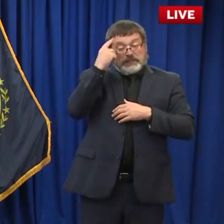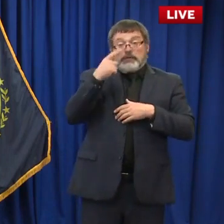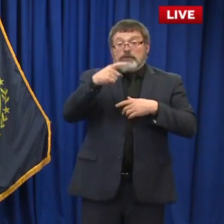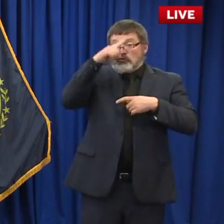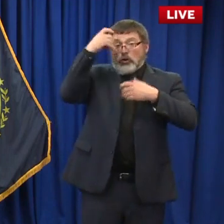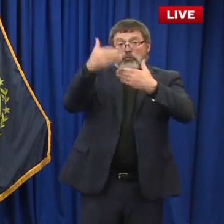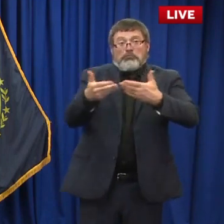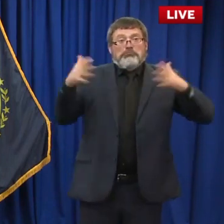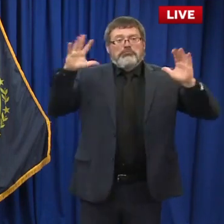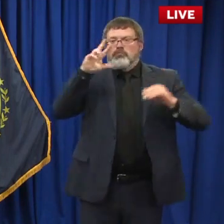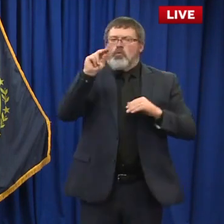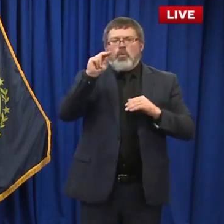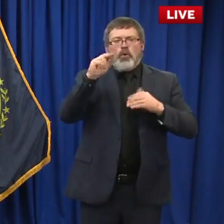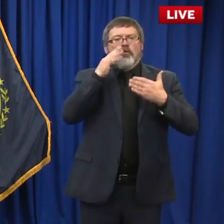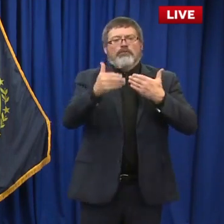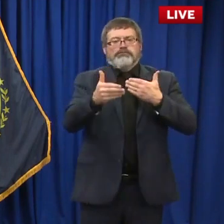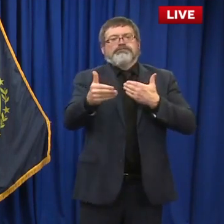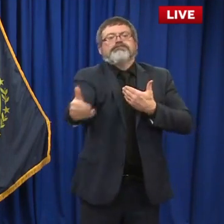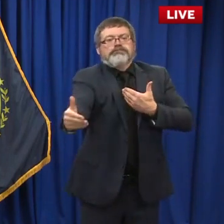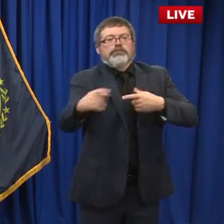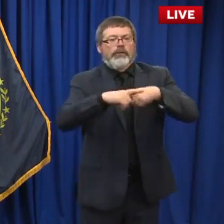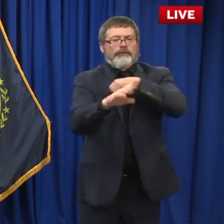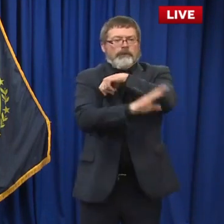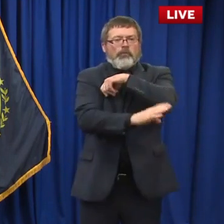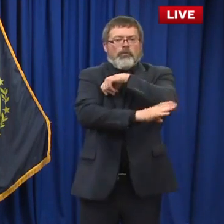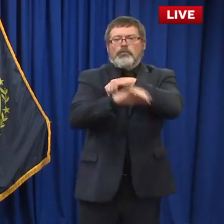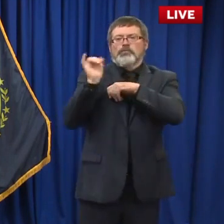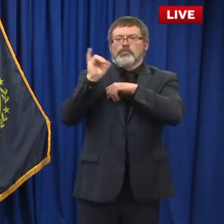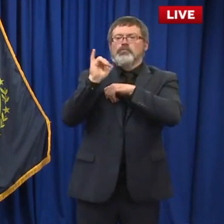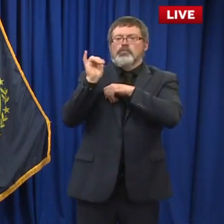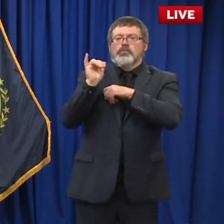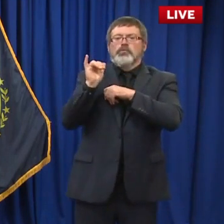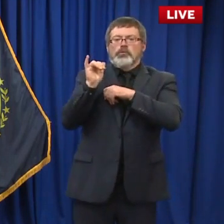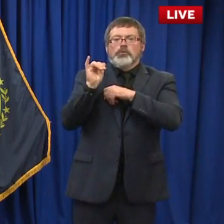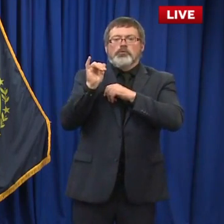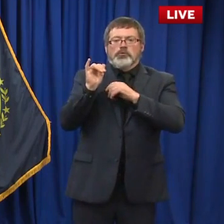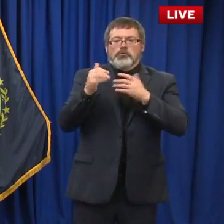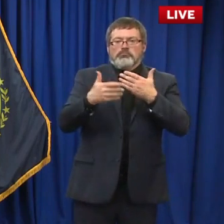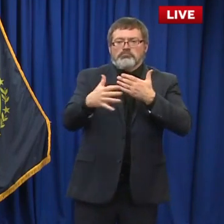AS WE ENTER THE SCHOOL YEAR, SO WE'RE NOT JUST TAKING THE SUMMER IN AN ISOLATED CHUNK.